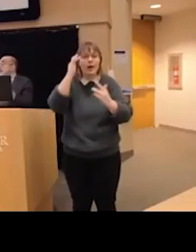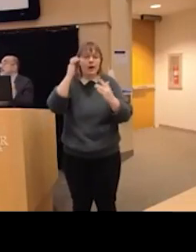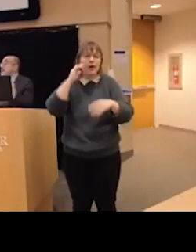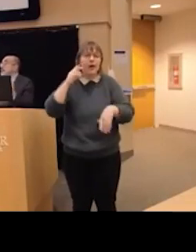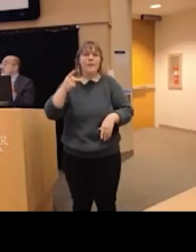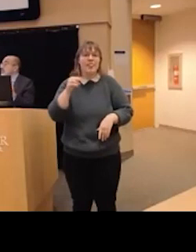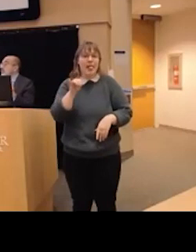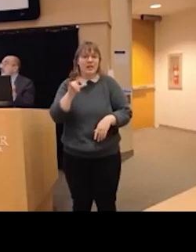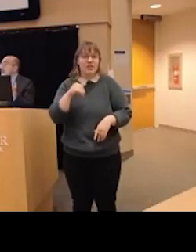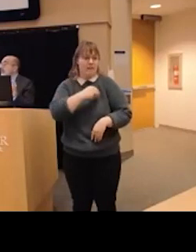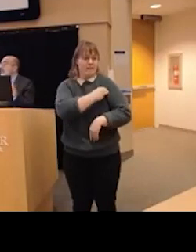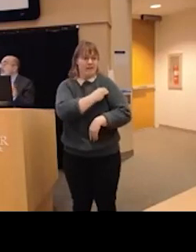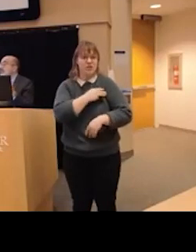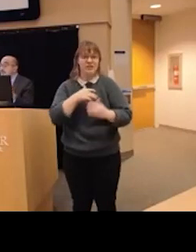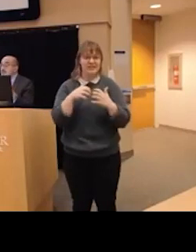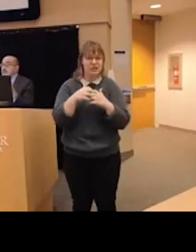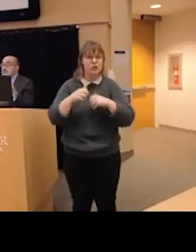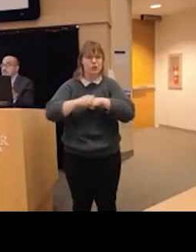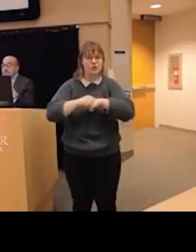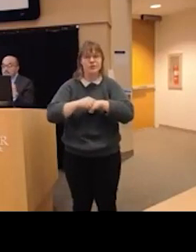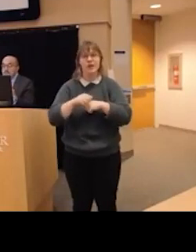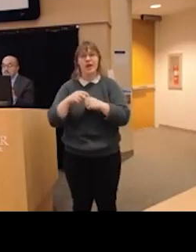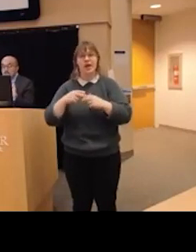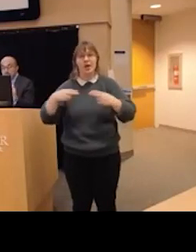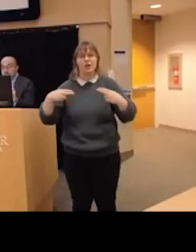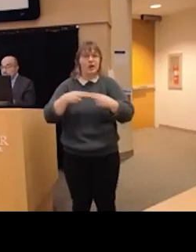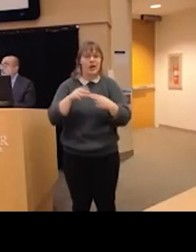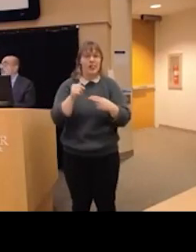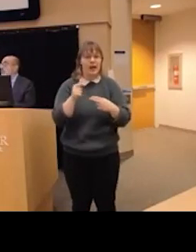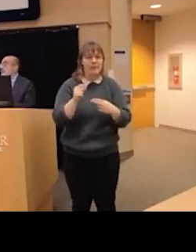muscles tissues um in the ligaments in the joints and the tendons all of those can also contribute